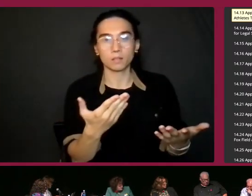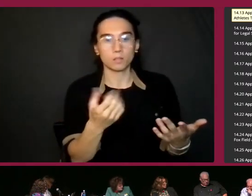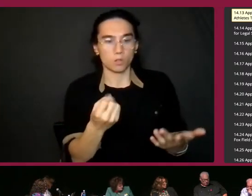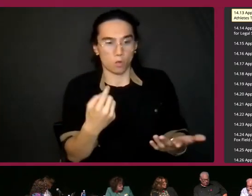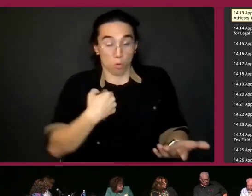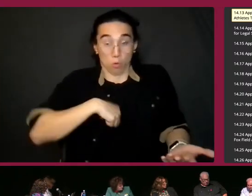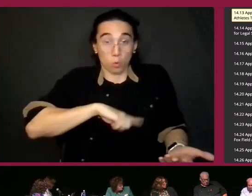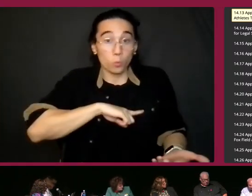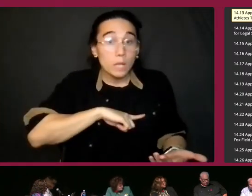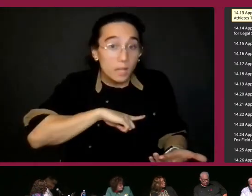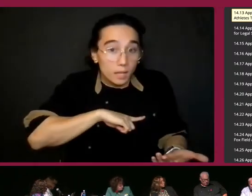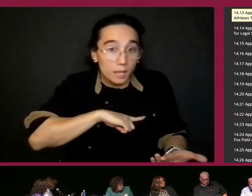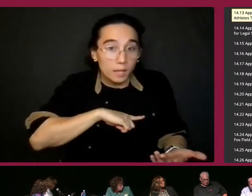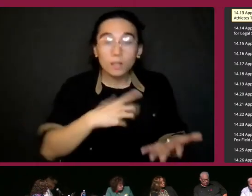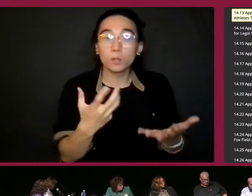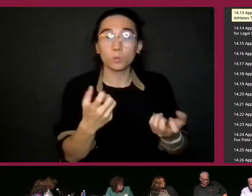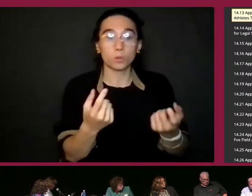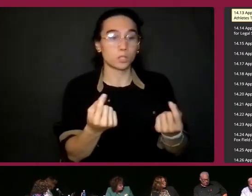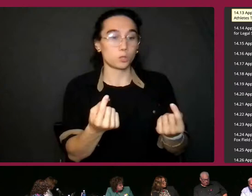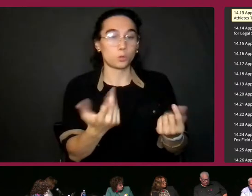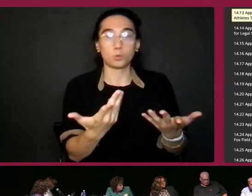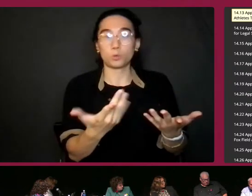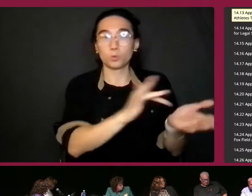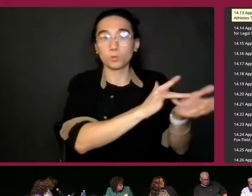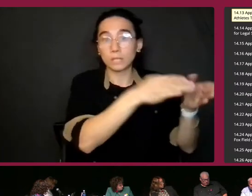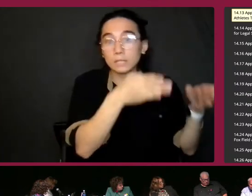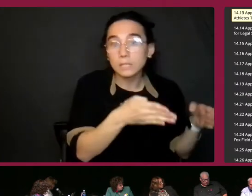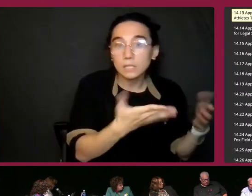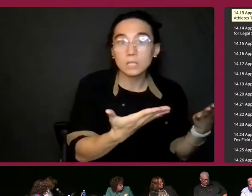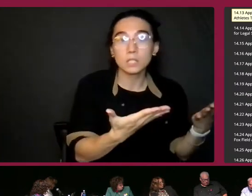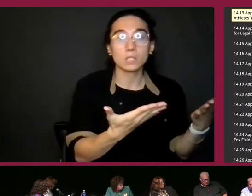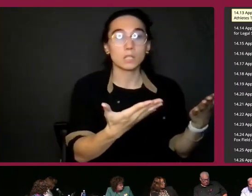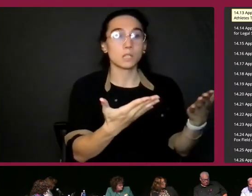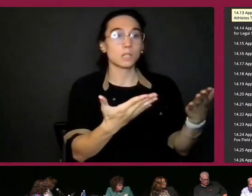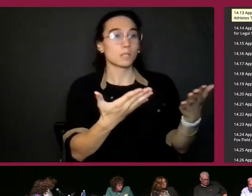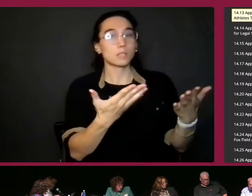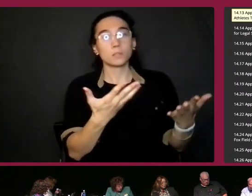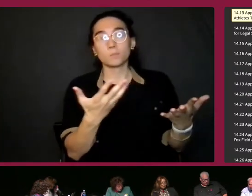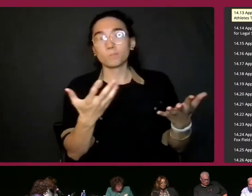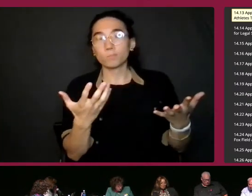Do we want to make it physician, or do we want to make it anybody in the group?